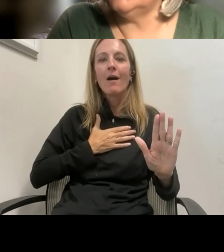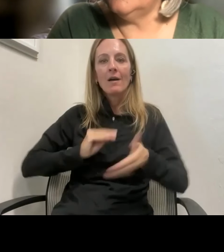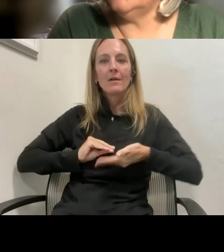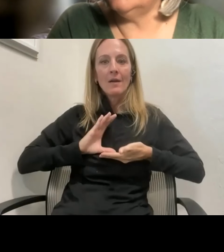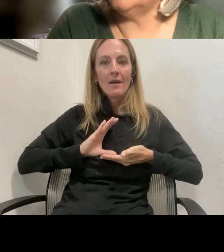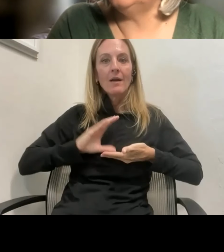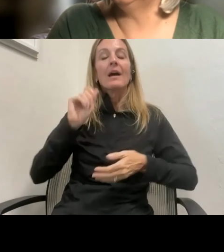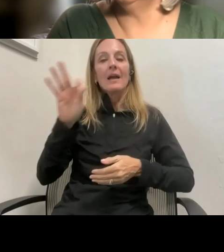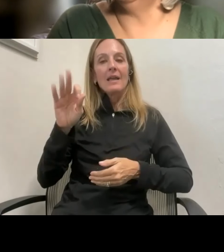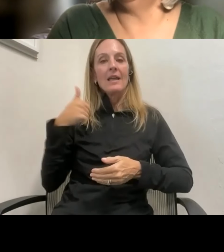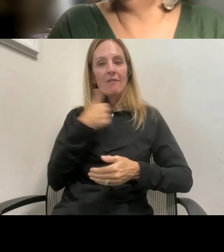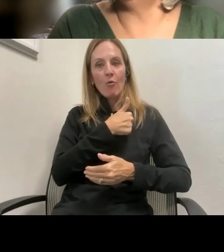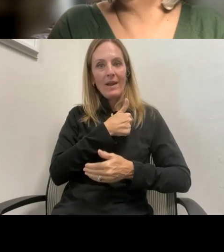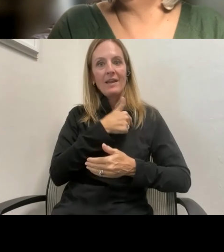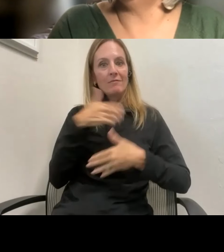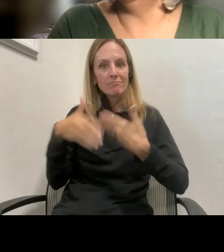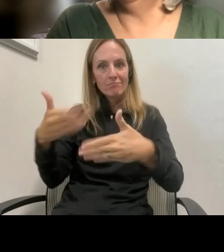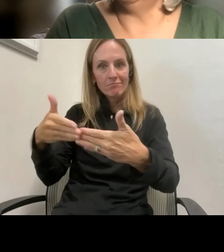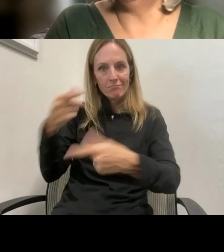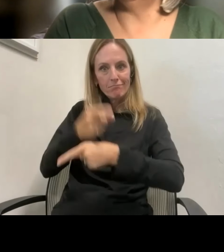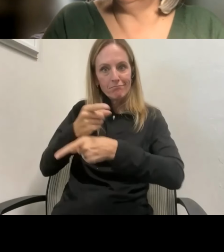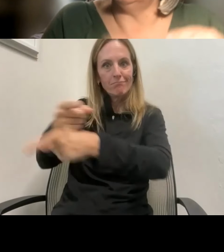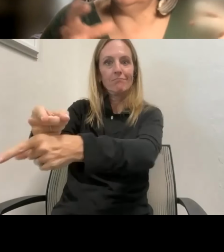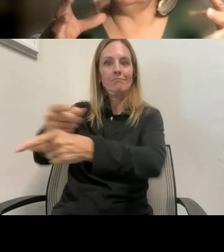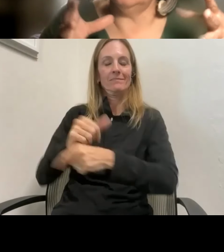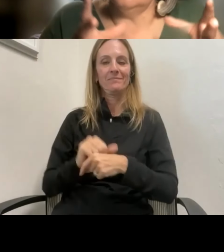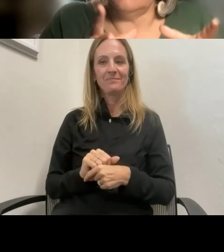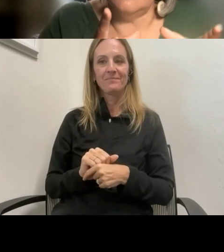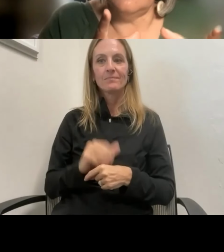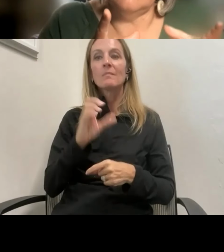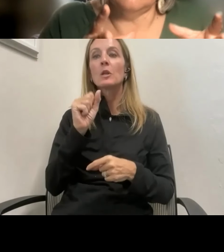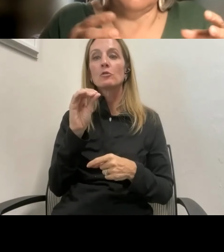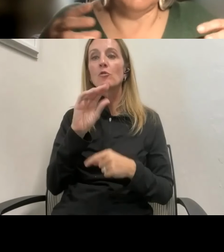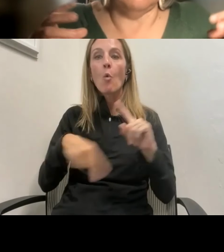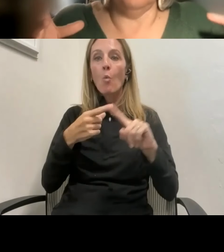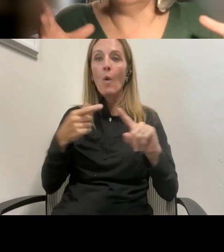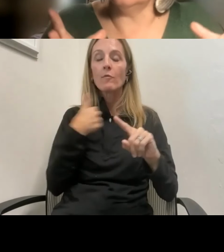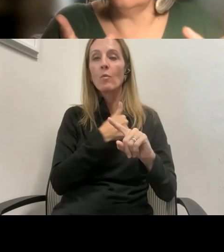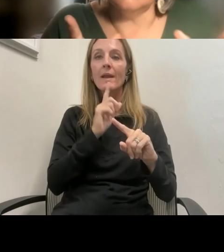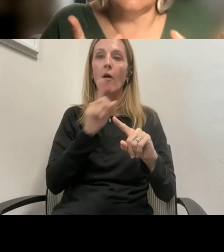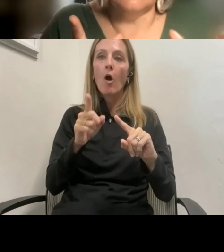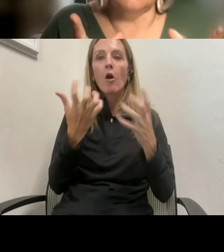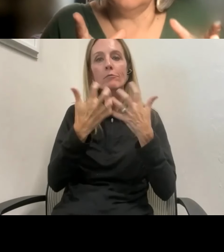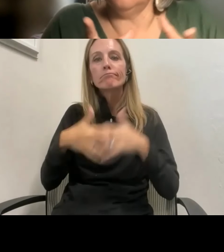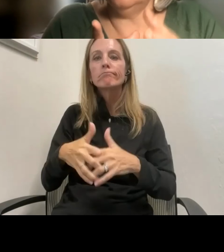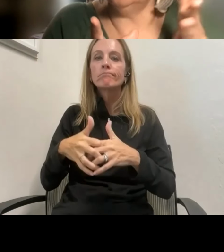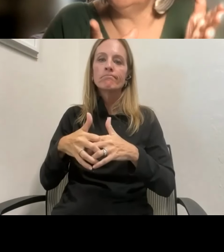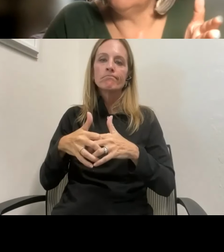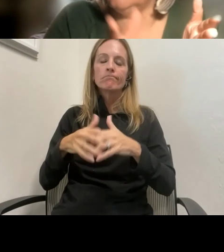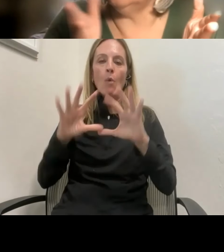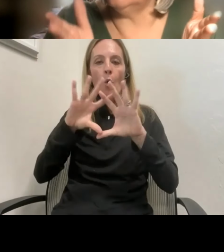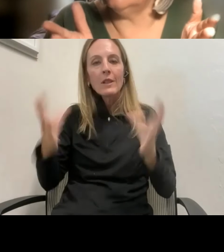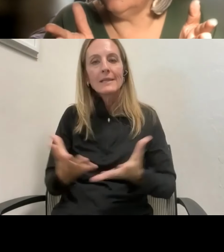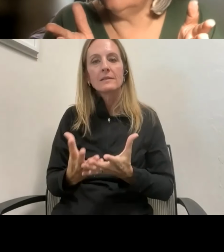Yeah and so when we are integrated, when we are holistic, we have healthy people, healthy land,